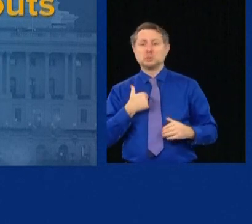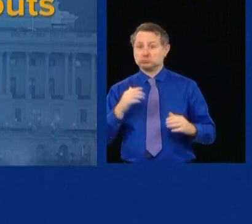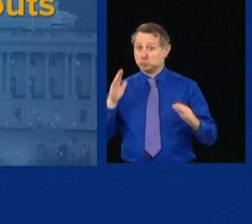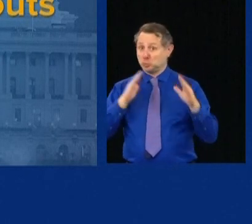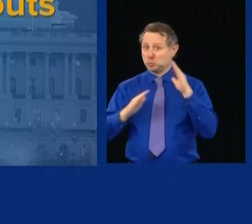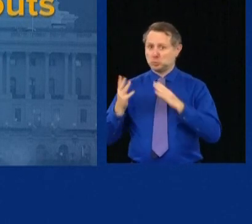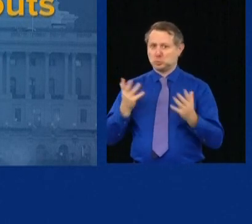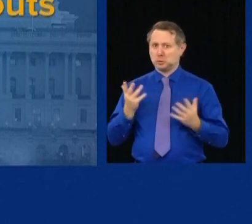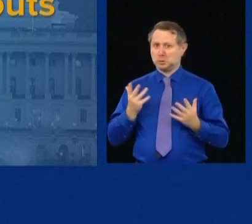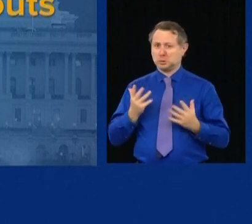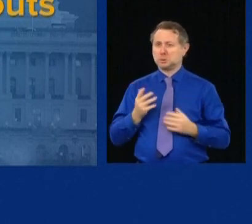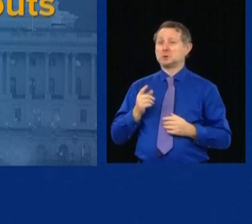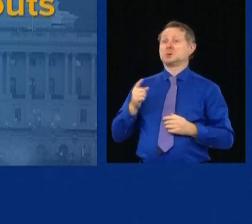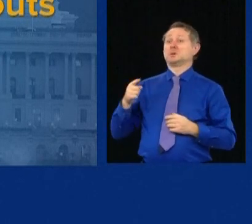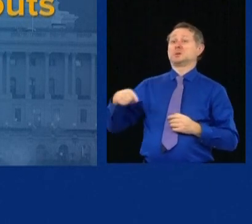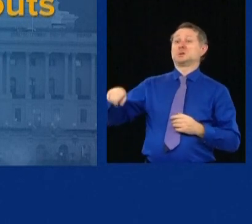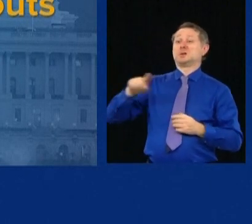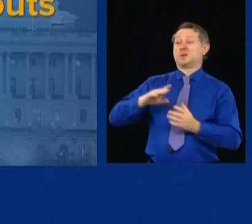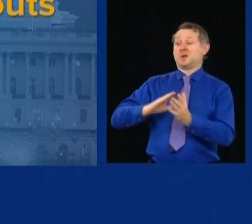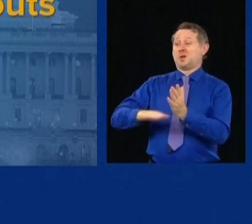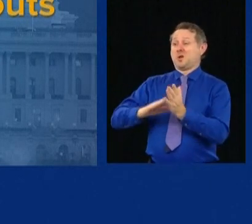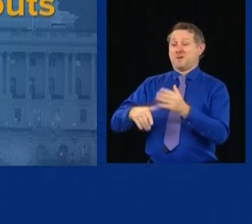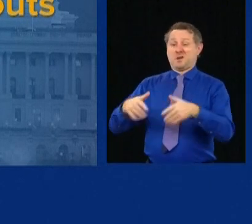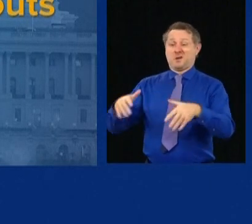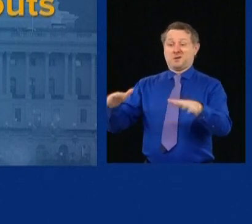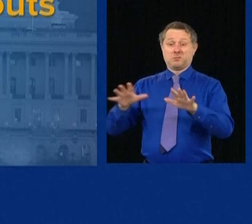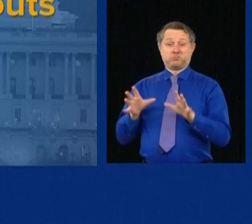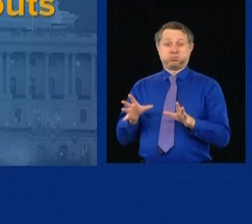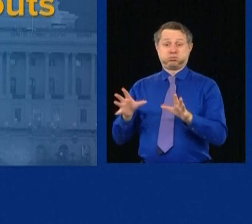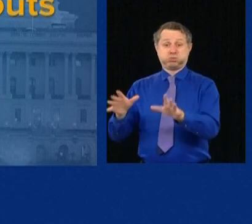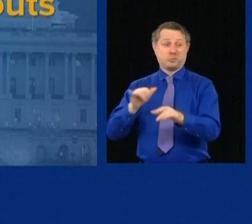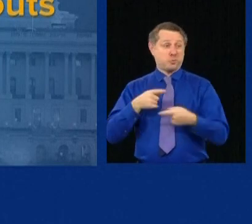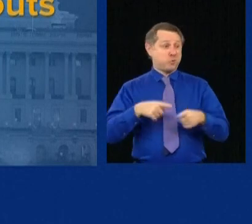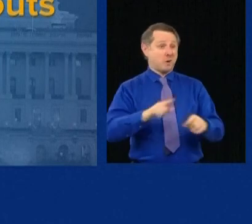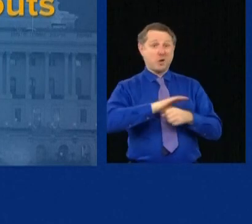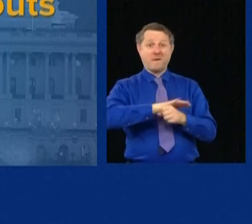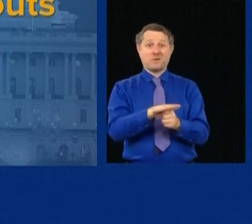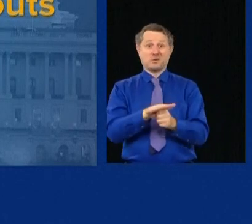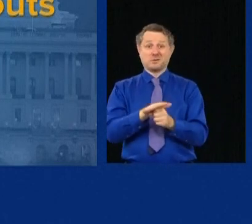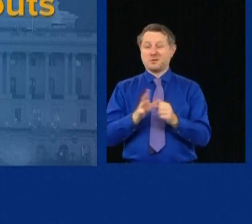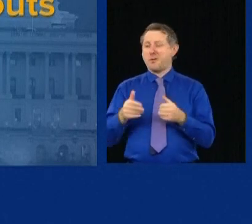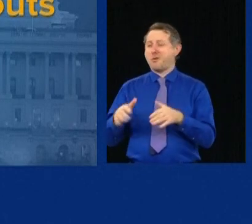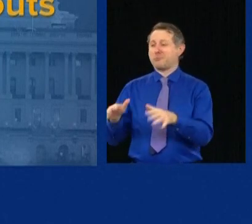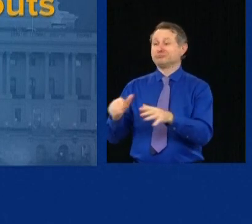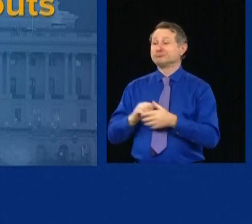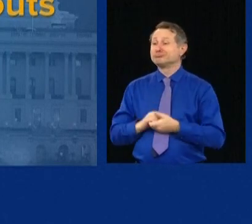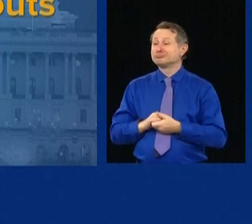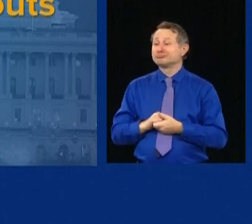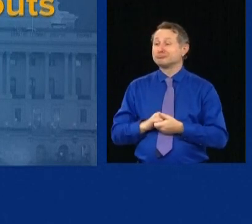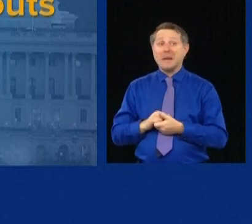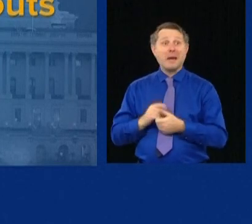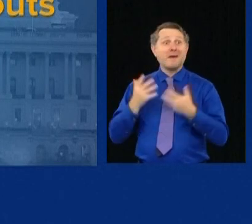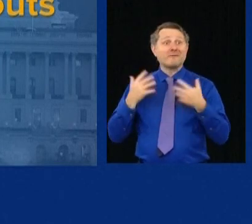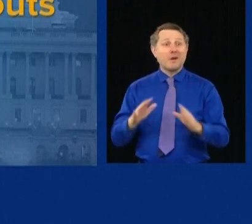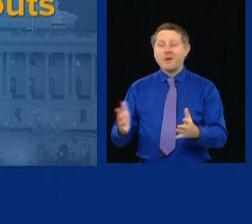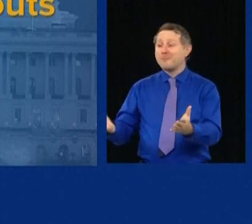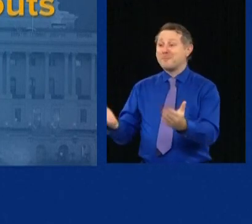I'M AFRAID YOU'RE GOING TO SEE CORPORATIONS THAT WILL NOT HIRE